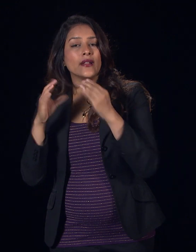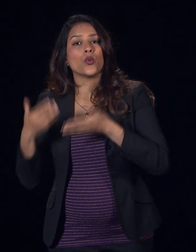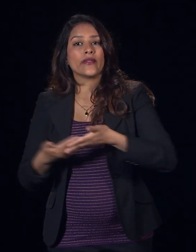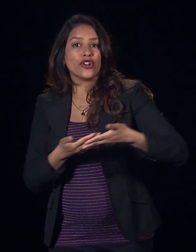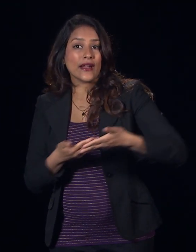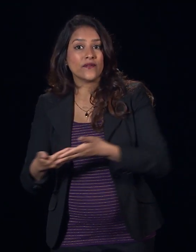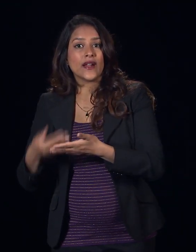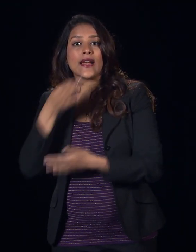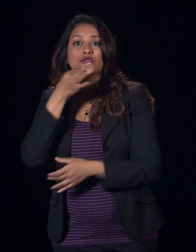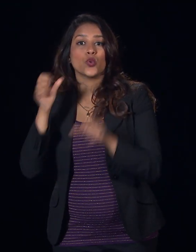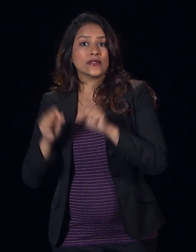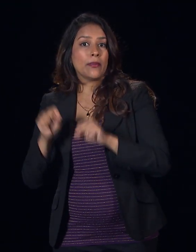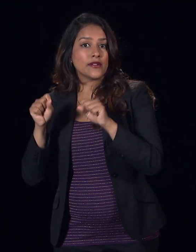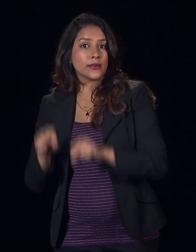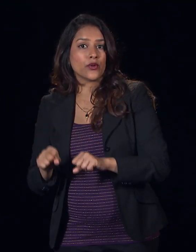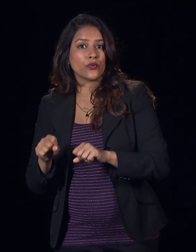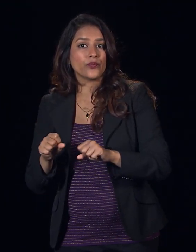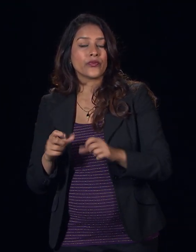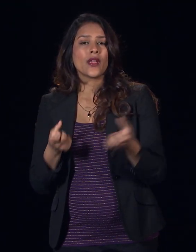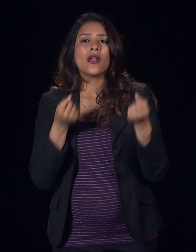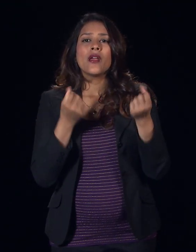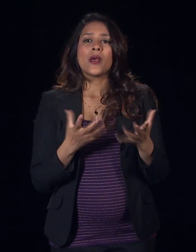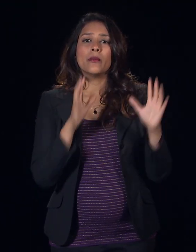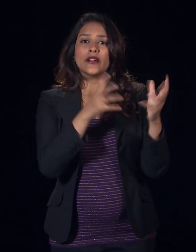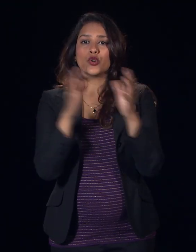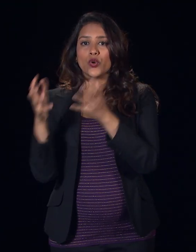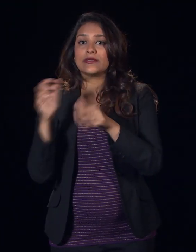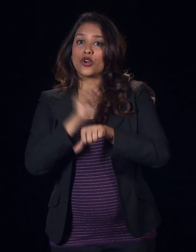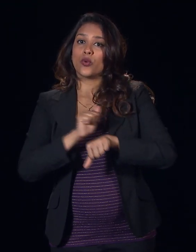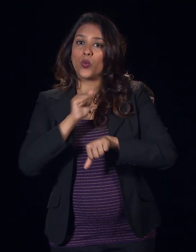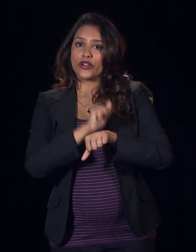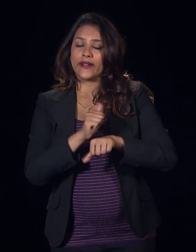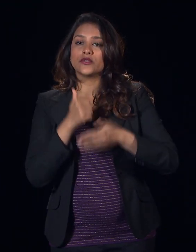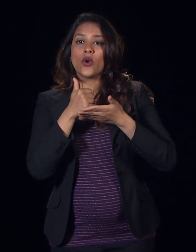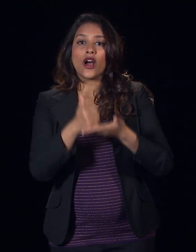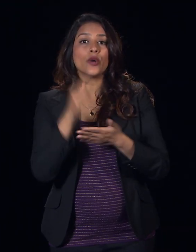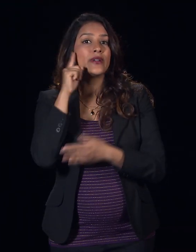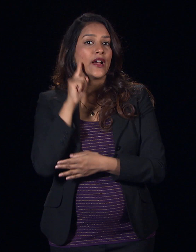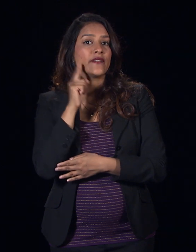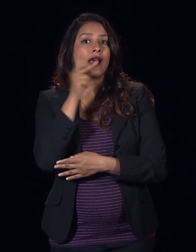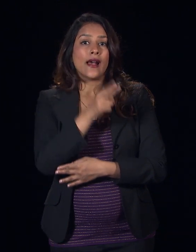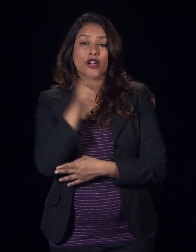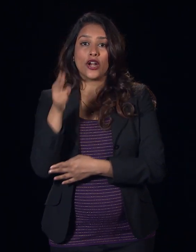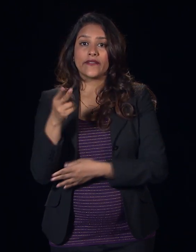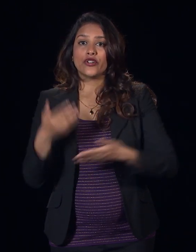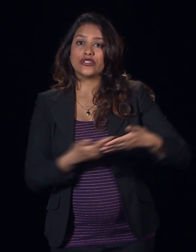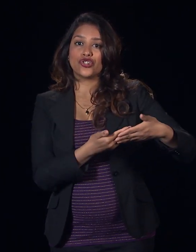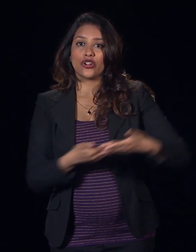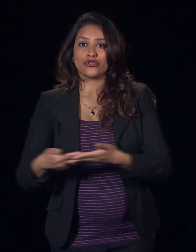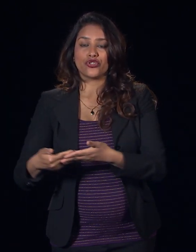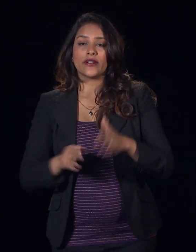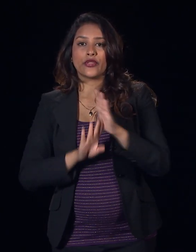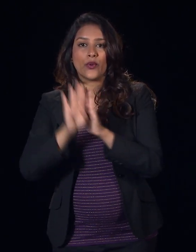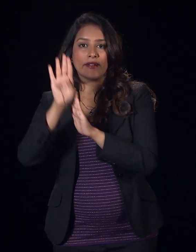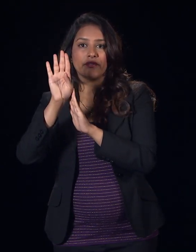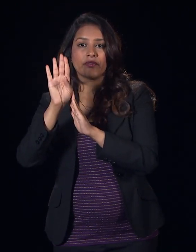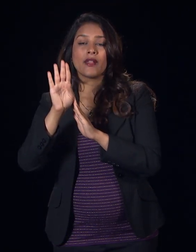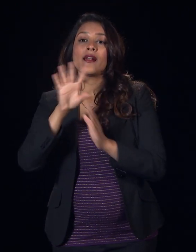with their infants as soon as possible. Many groups are working to help deaf and hard of hearing children thrive.